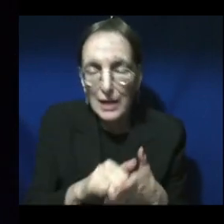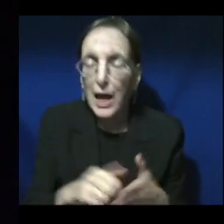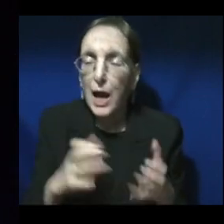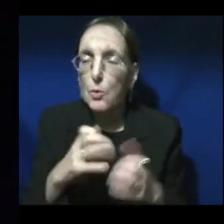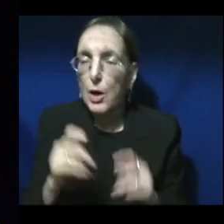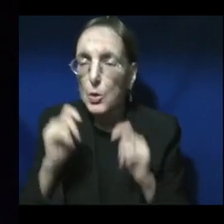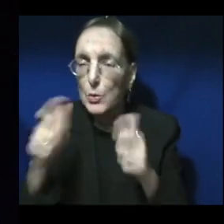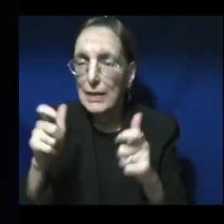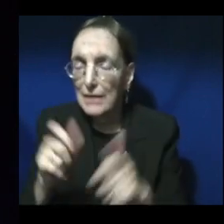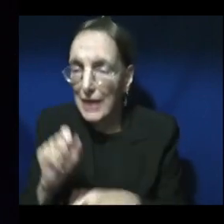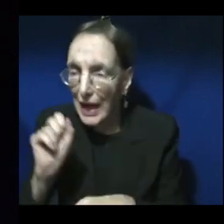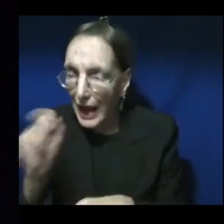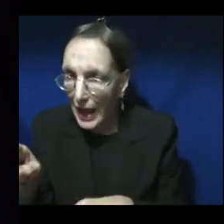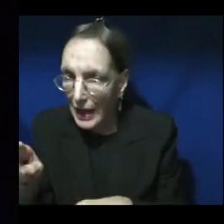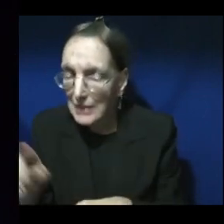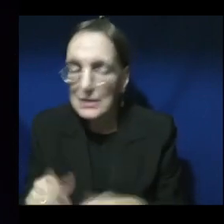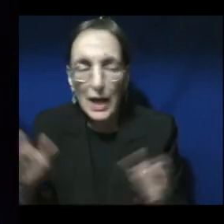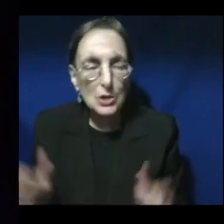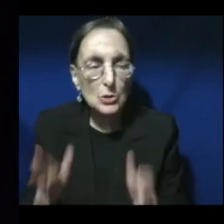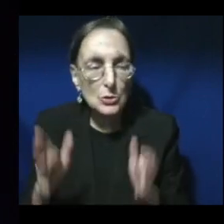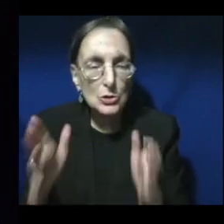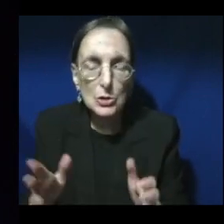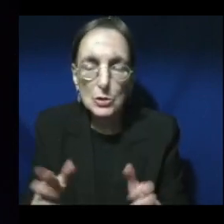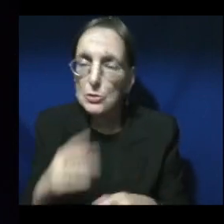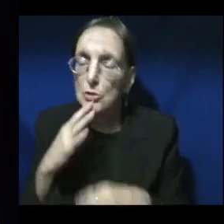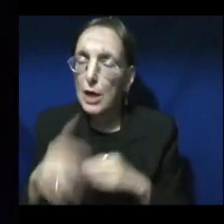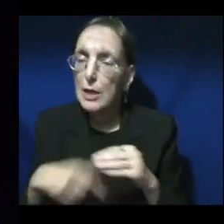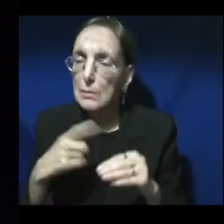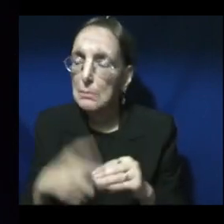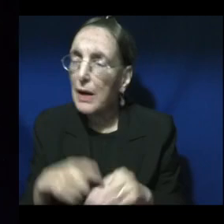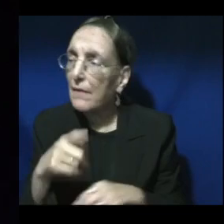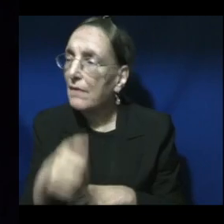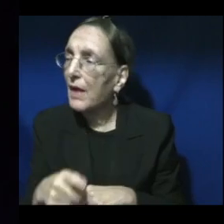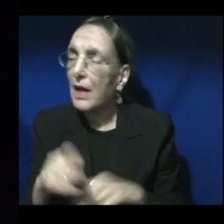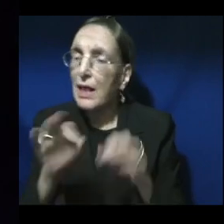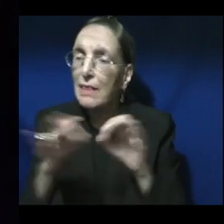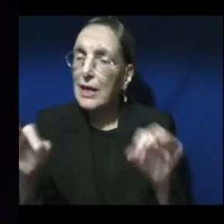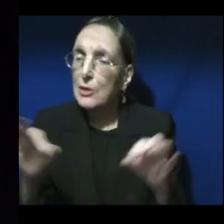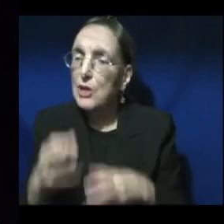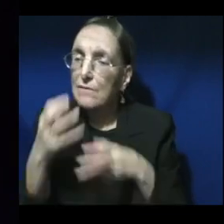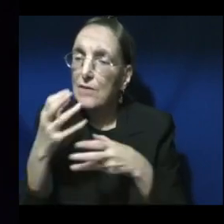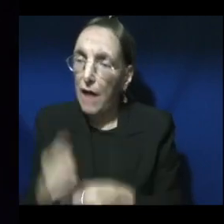the language of confidence. And I think one thing that I’m curious about, particularly as a woman of